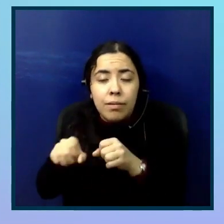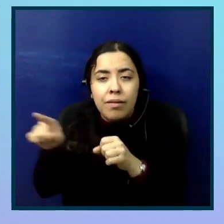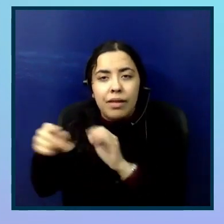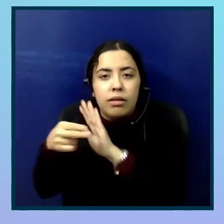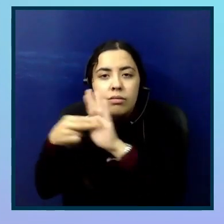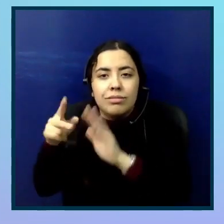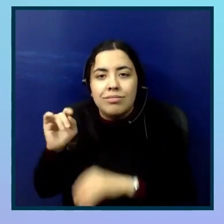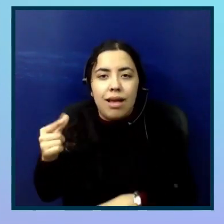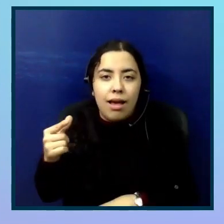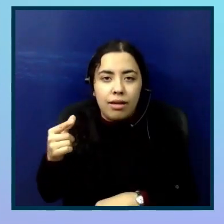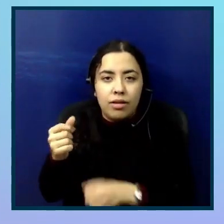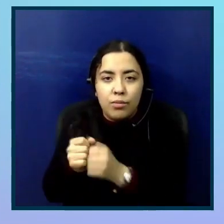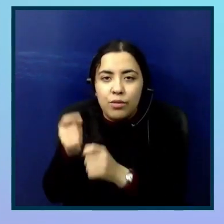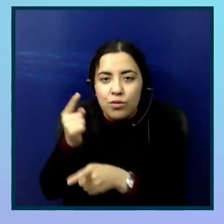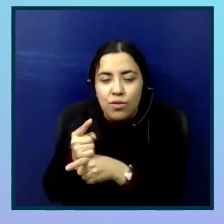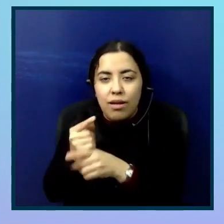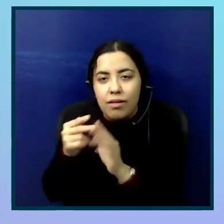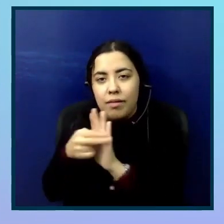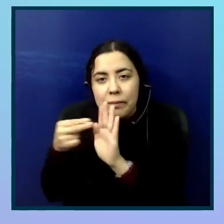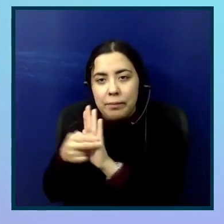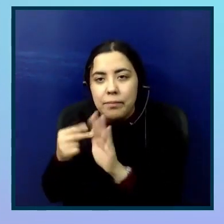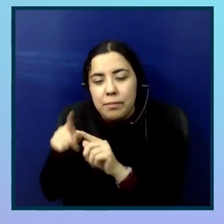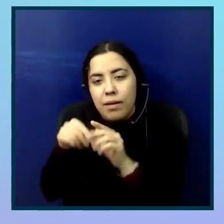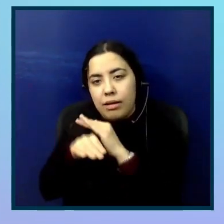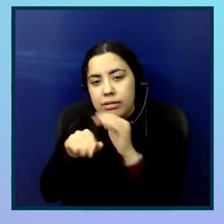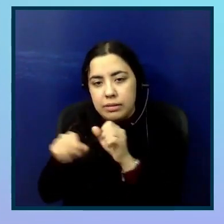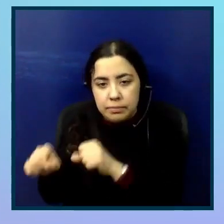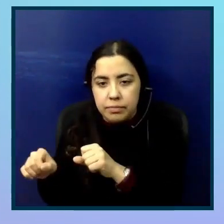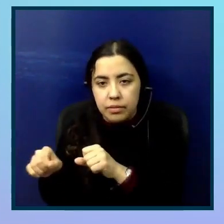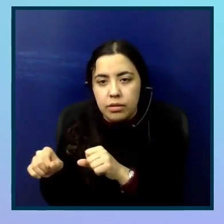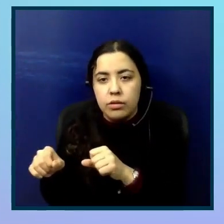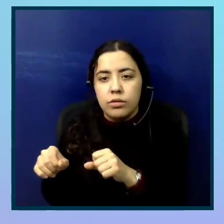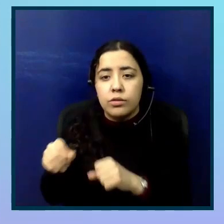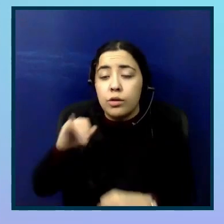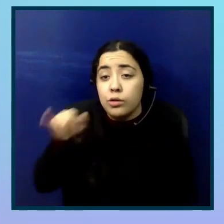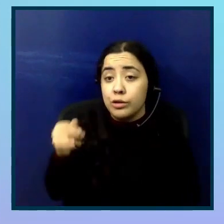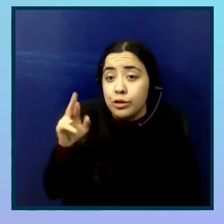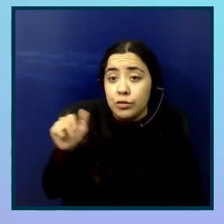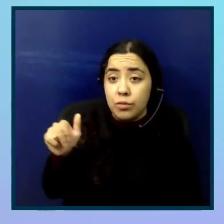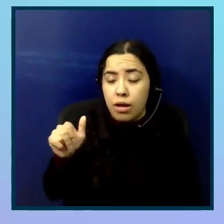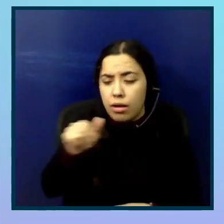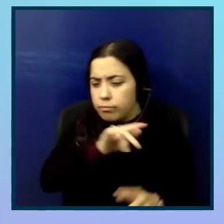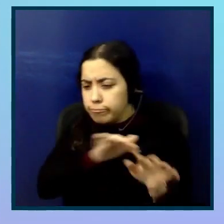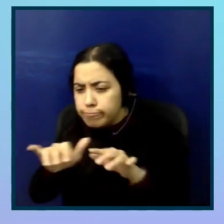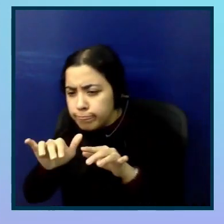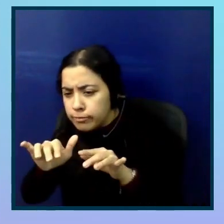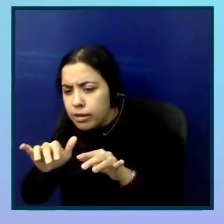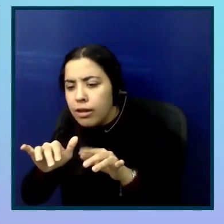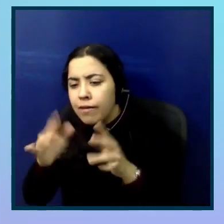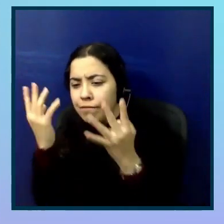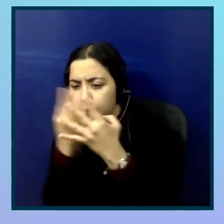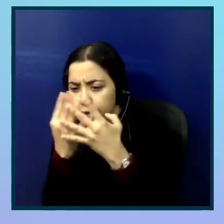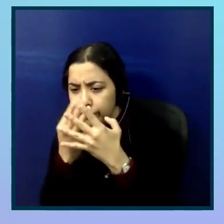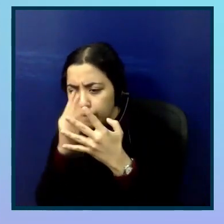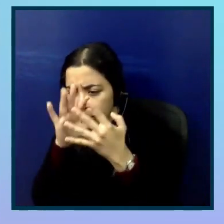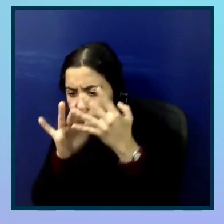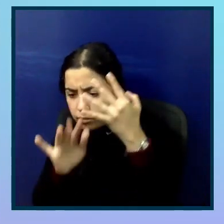And so it was just a matter of sort of going into JIRA, filtering by those labels. And then where the time was really spent was one,